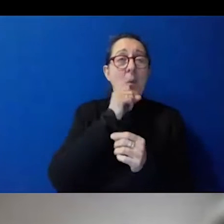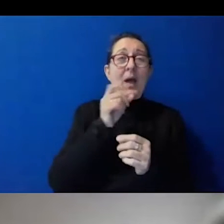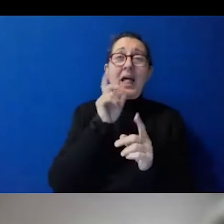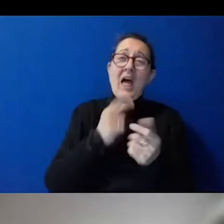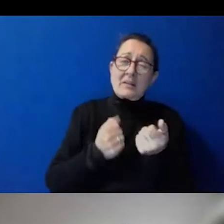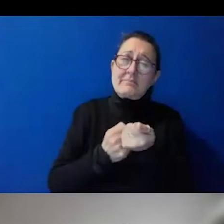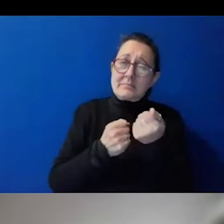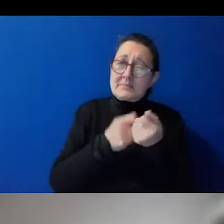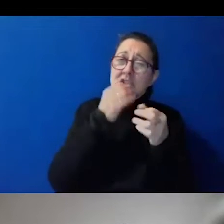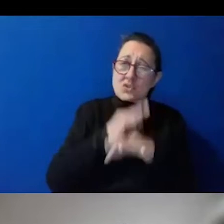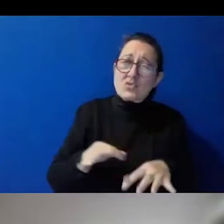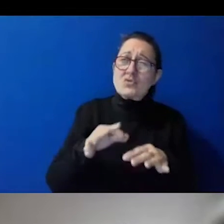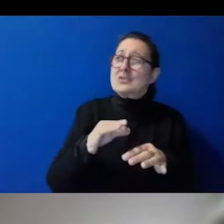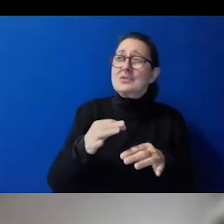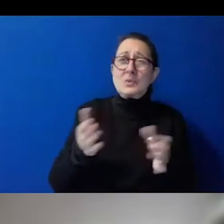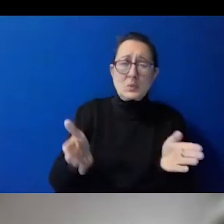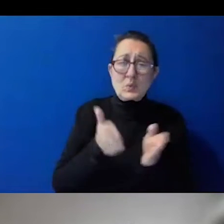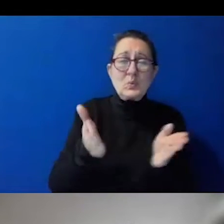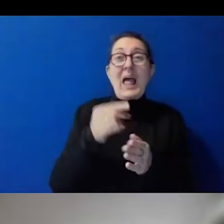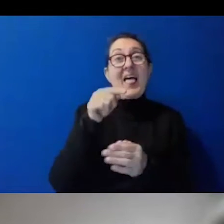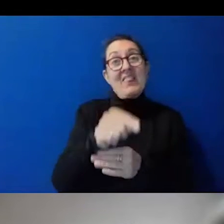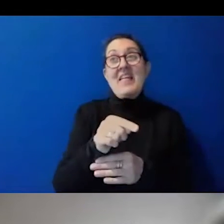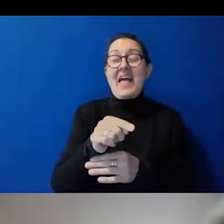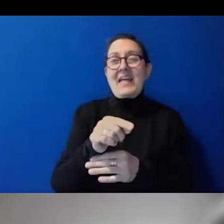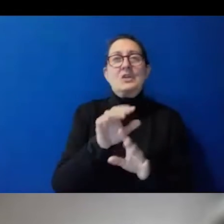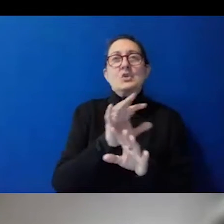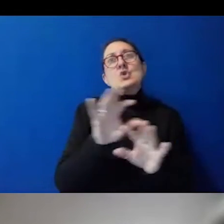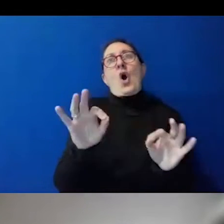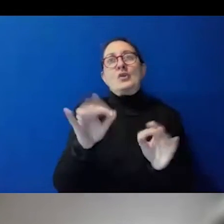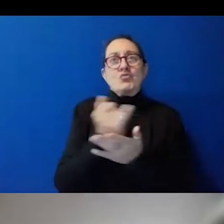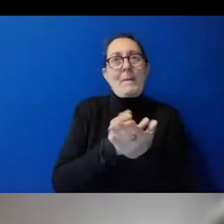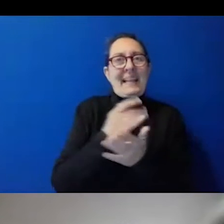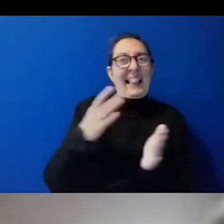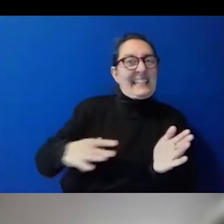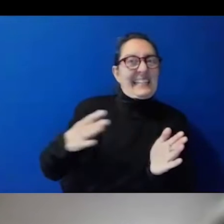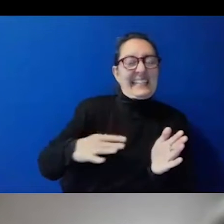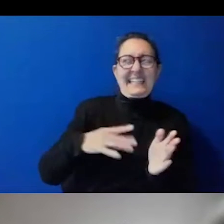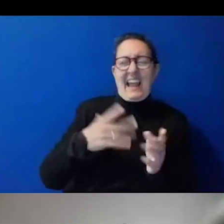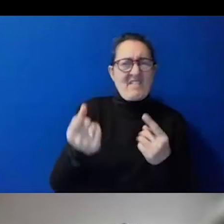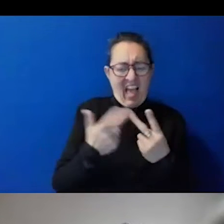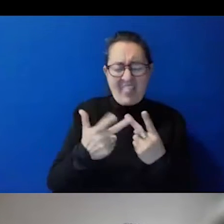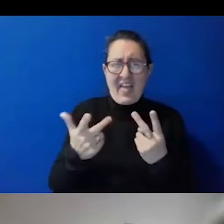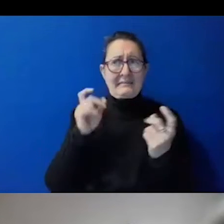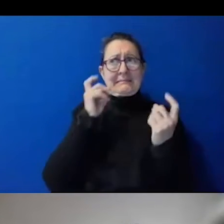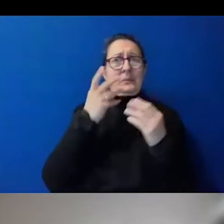in order to meet their non-criminal law needs and so I rely on them to help me help the child get